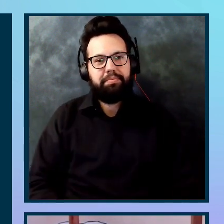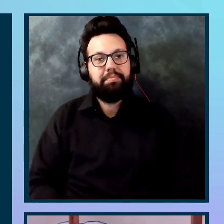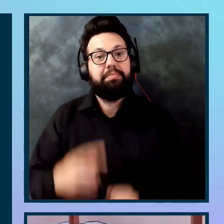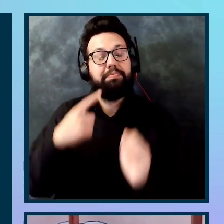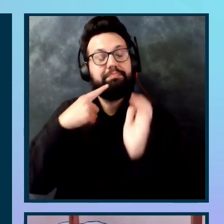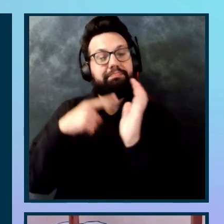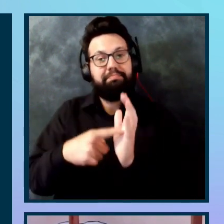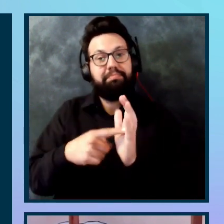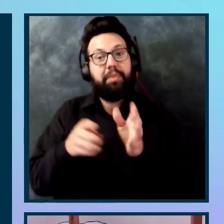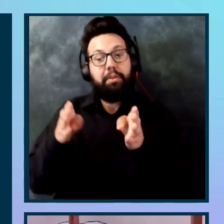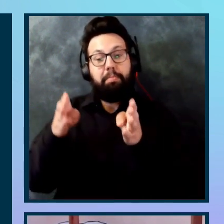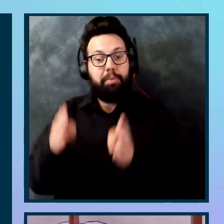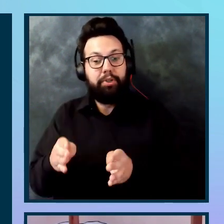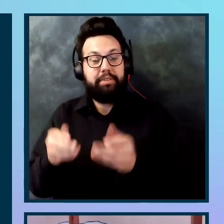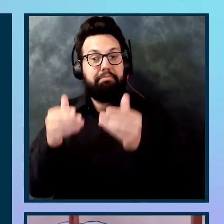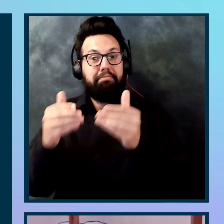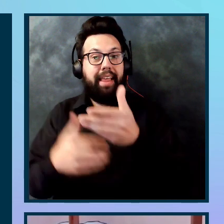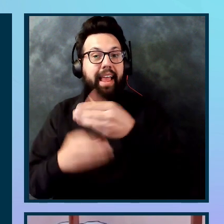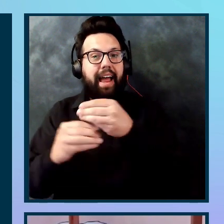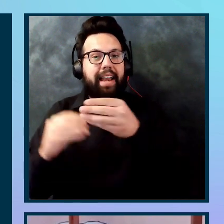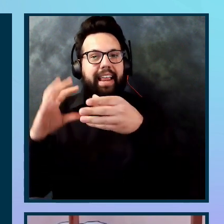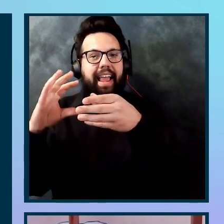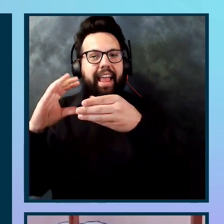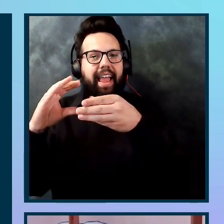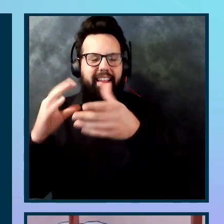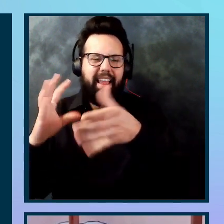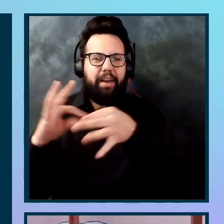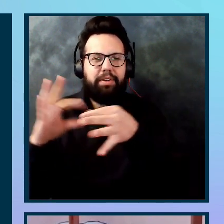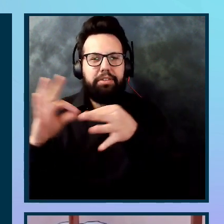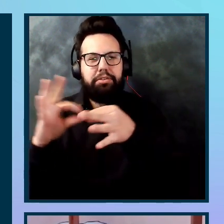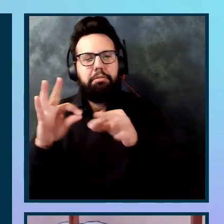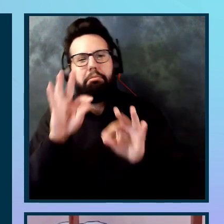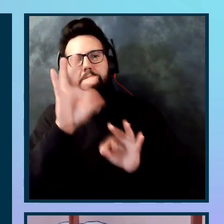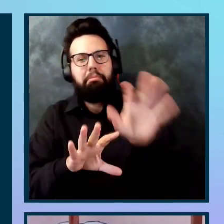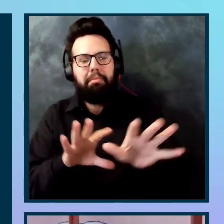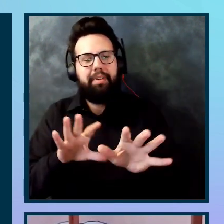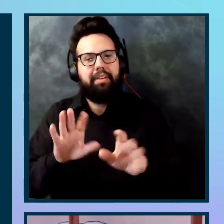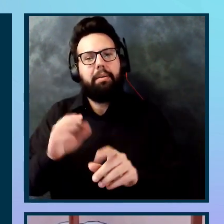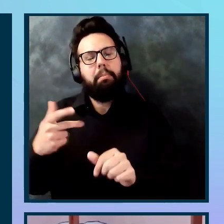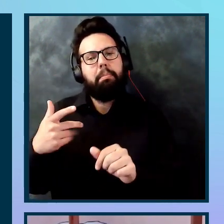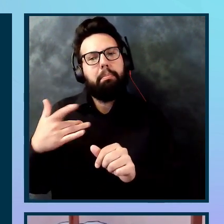which is often gonna be the designer, they need to be experts in many fields. They need to be experts in design,